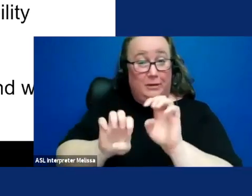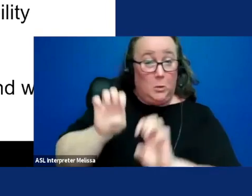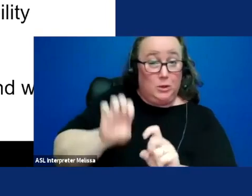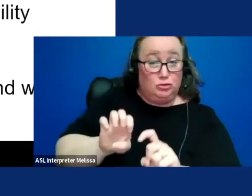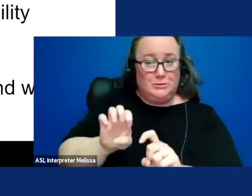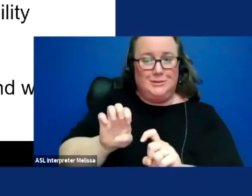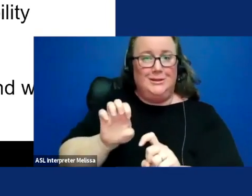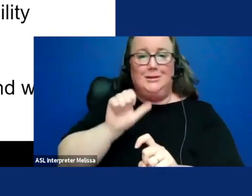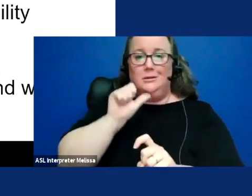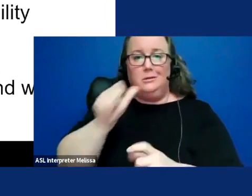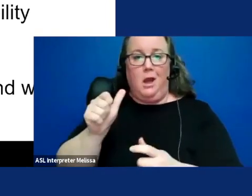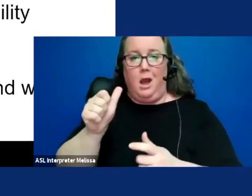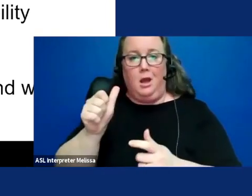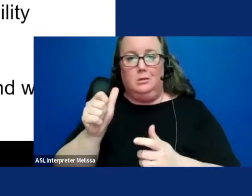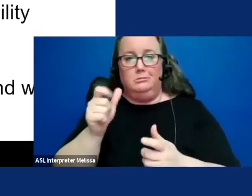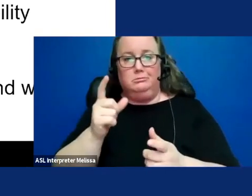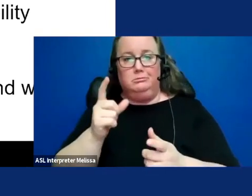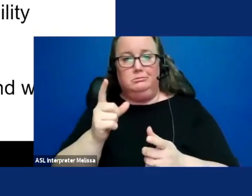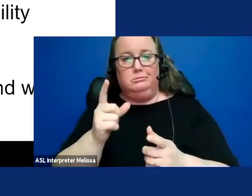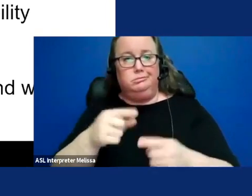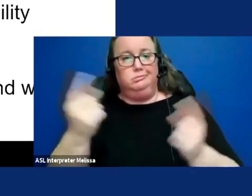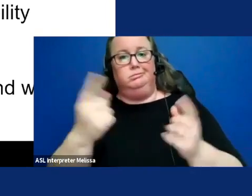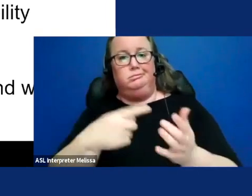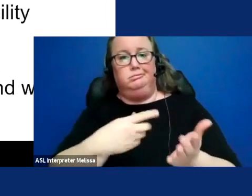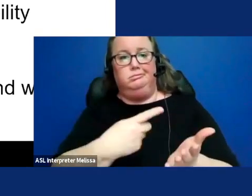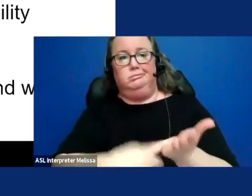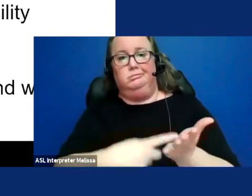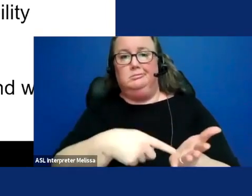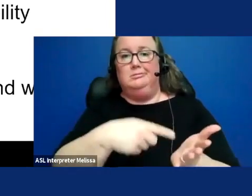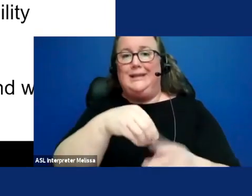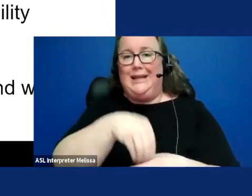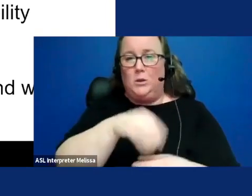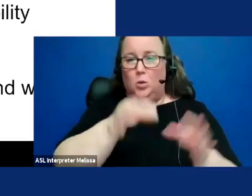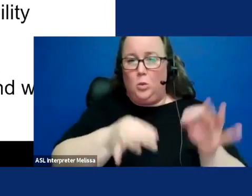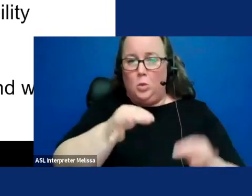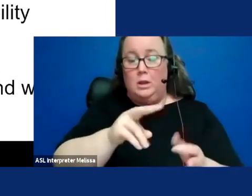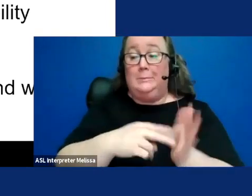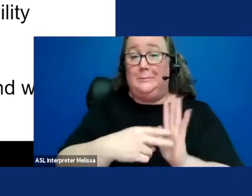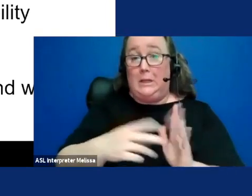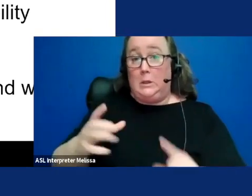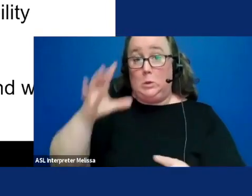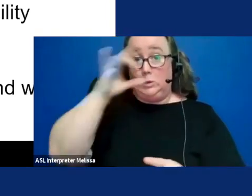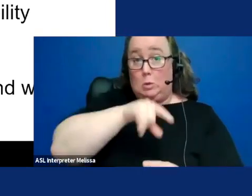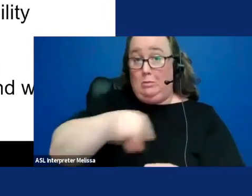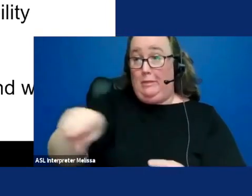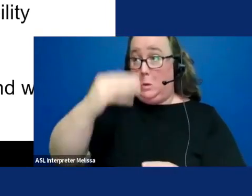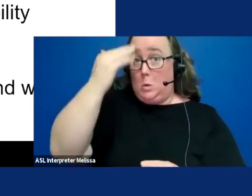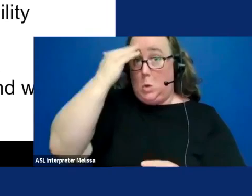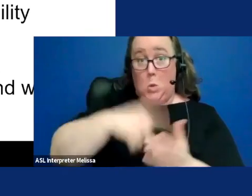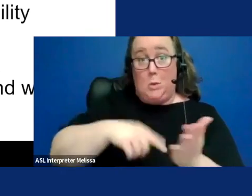We assume that that person knows what's best. And so we take whatever conclusions and recommendations they make at face value.